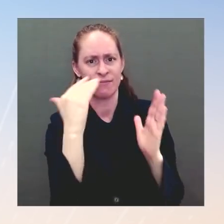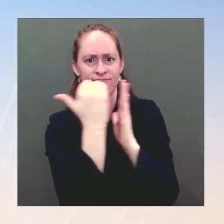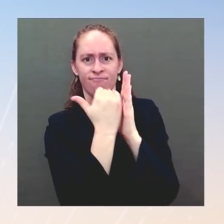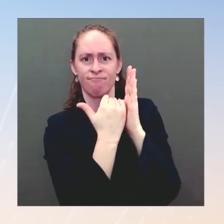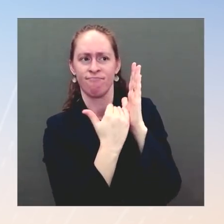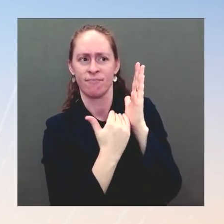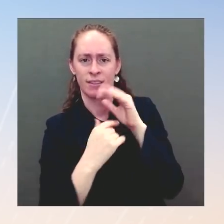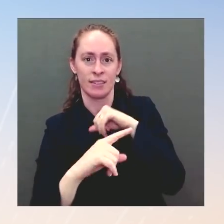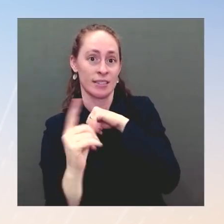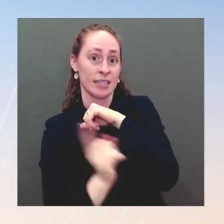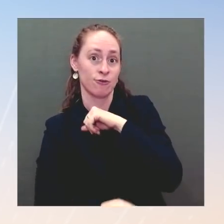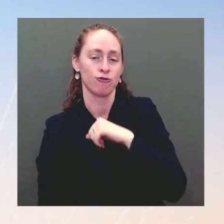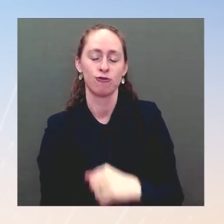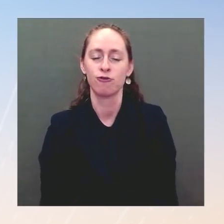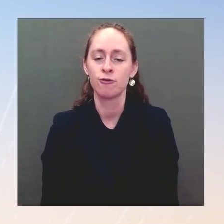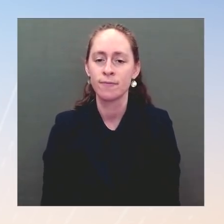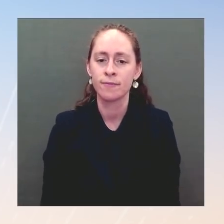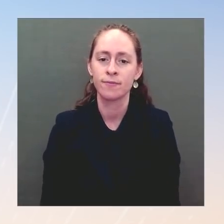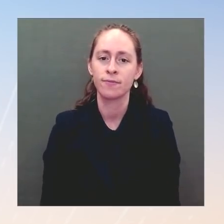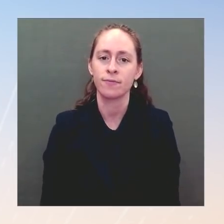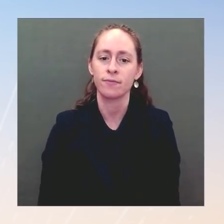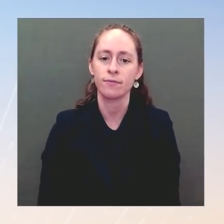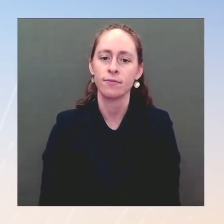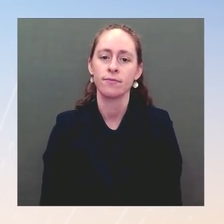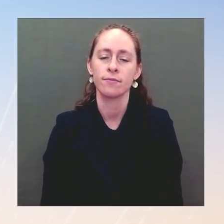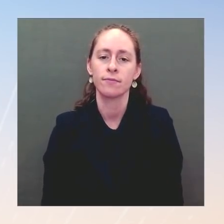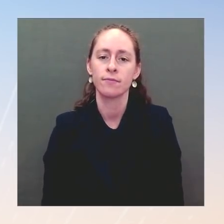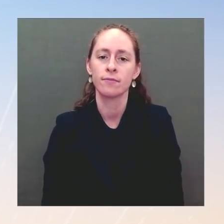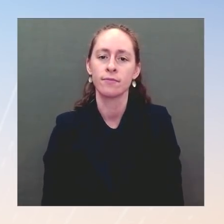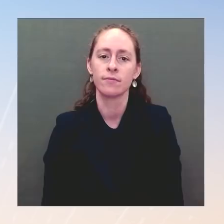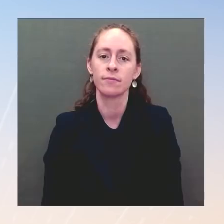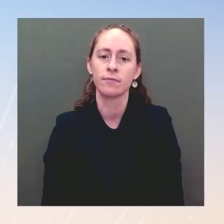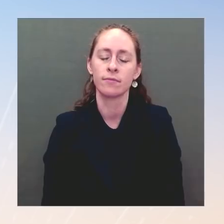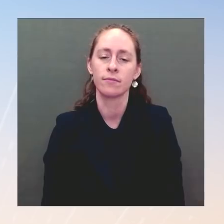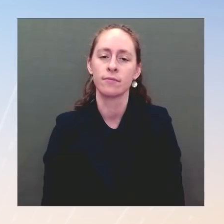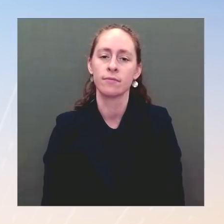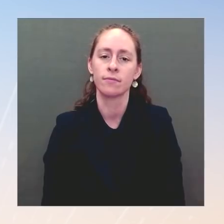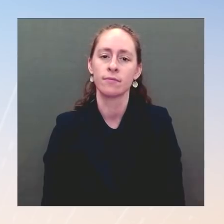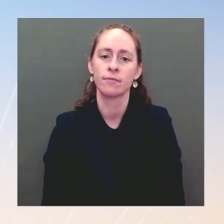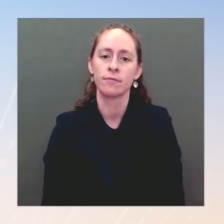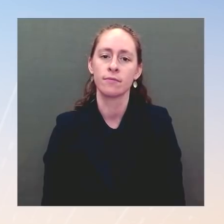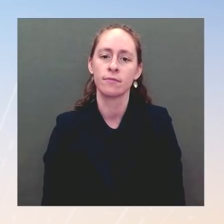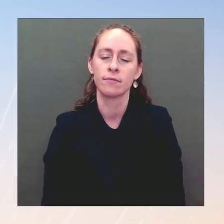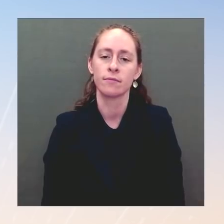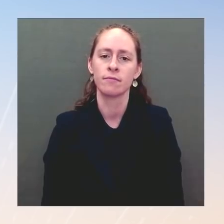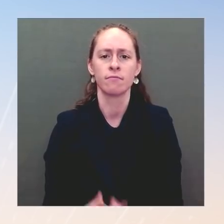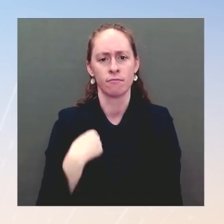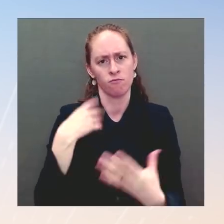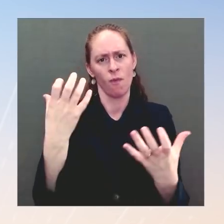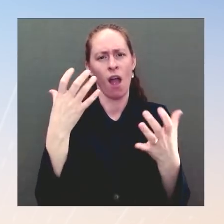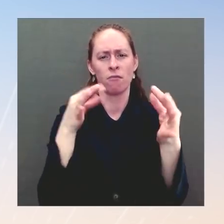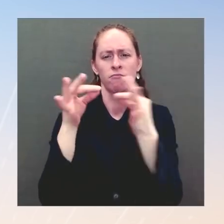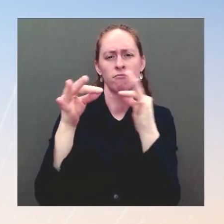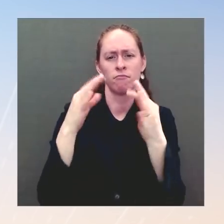as an impact on the Russian economy. Obviously, the bite of these sanctions has not taken place yet, so this is largely in anticipation.